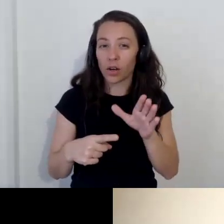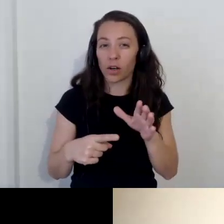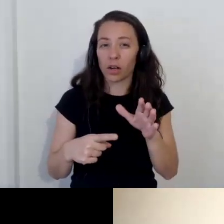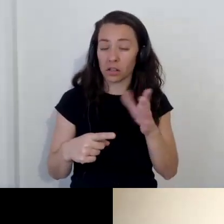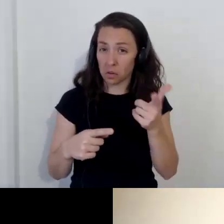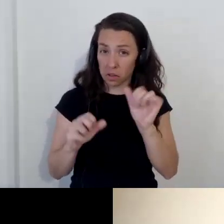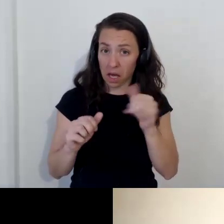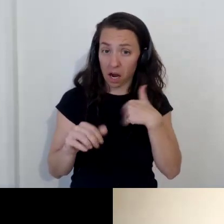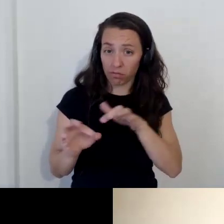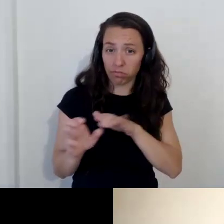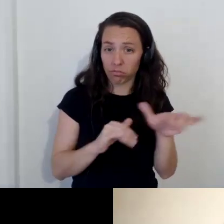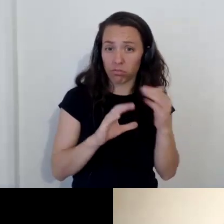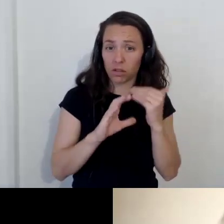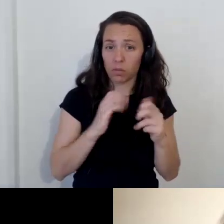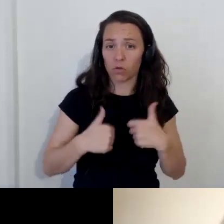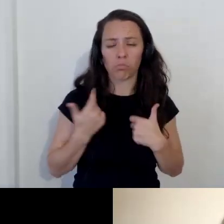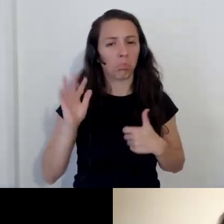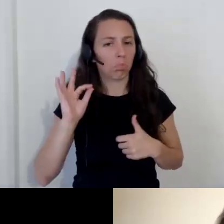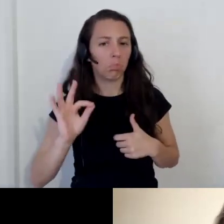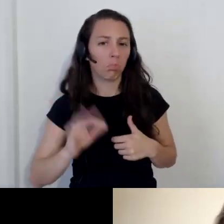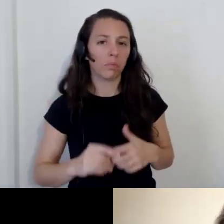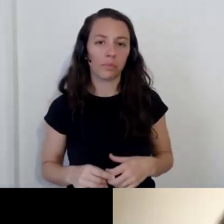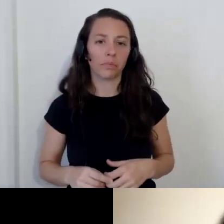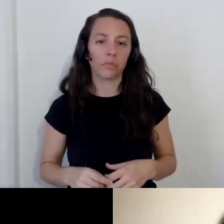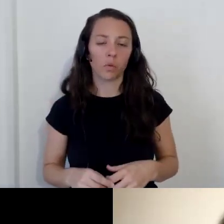Absolutely. >> KEELY CAT WELLS: I'll do that afterwards.